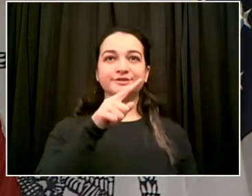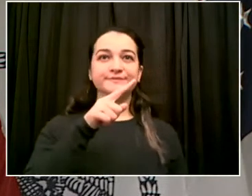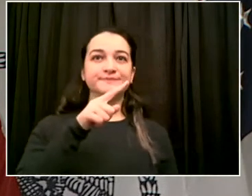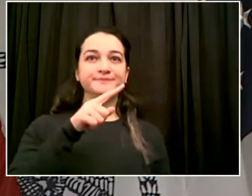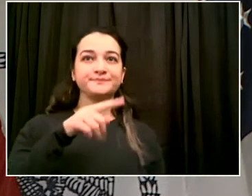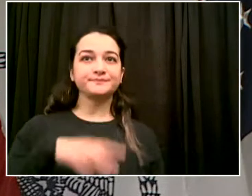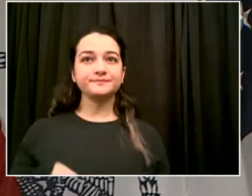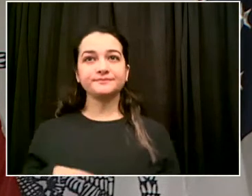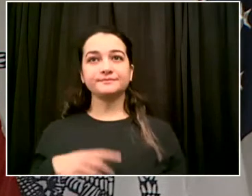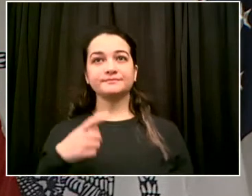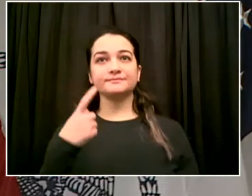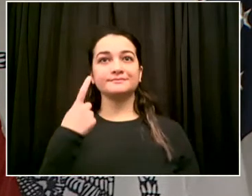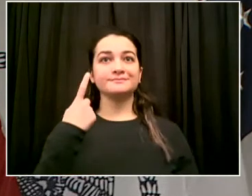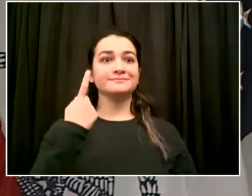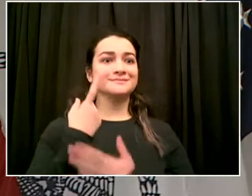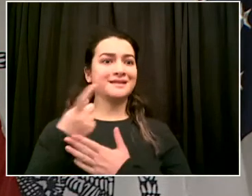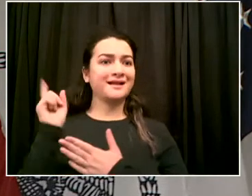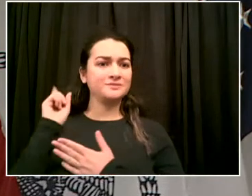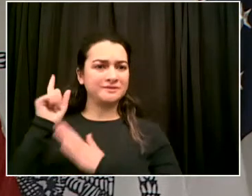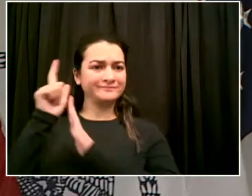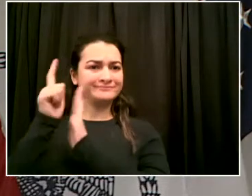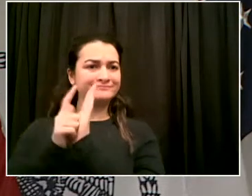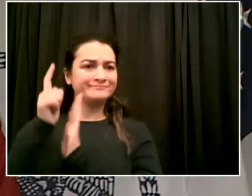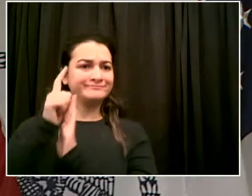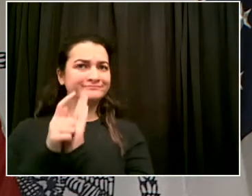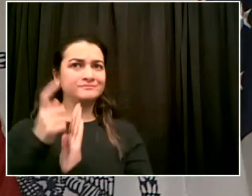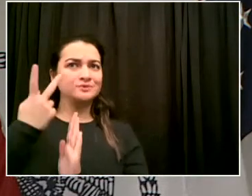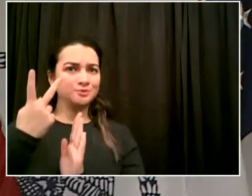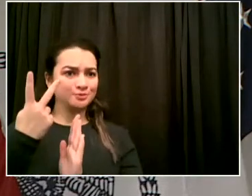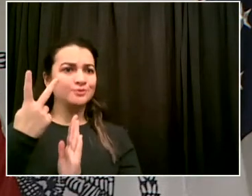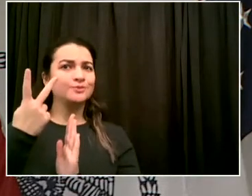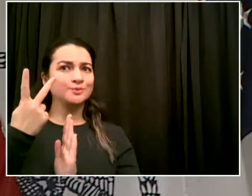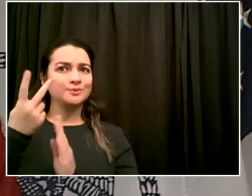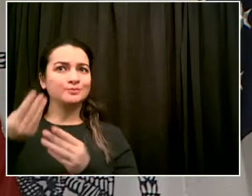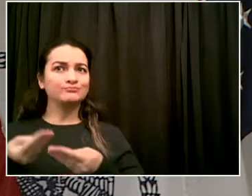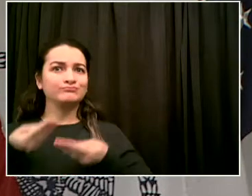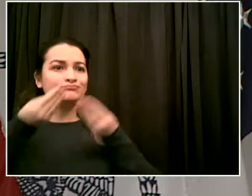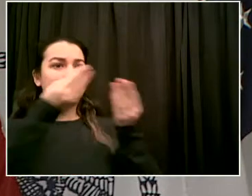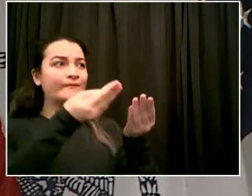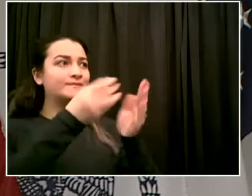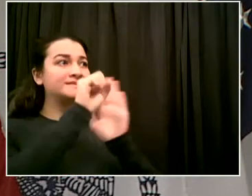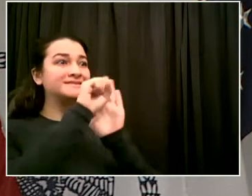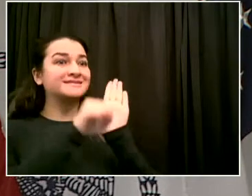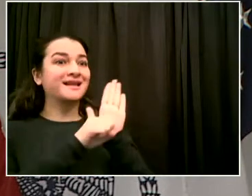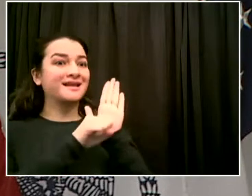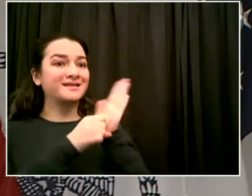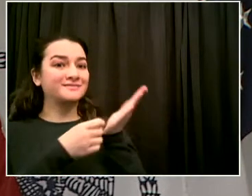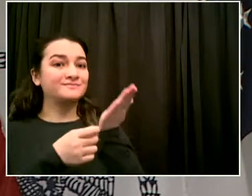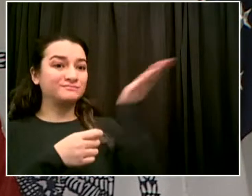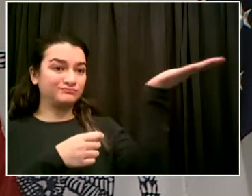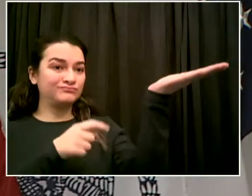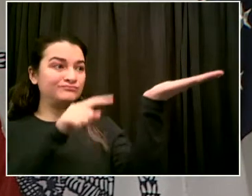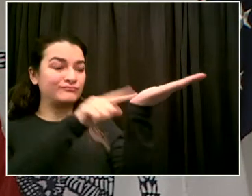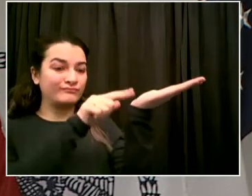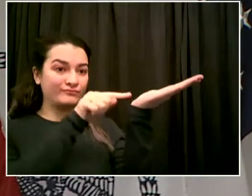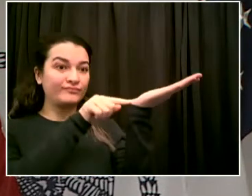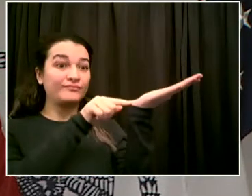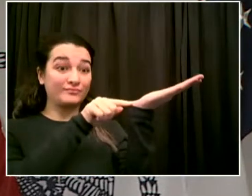REBATE AND